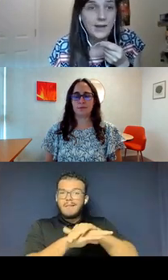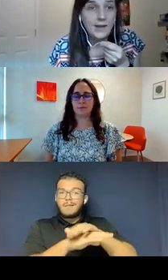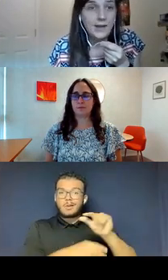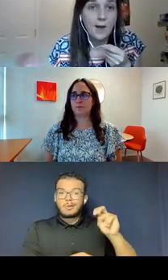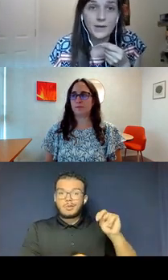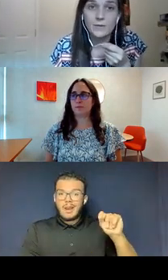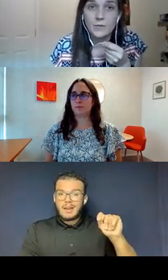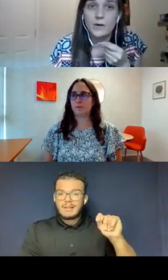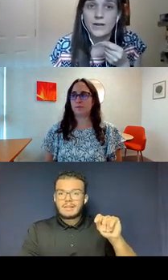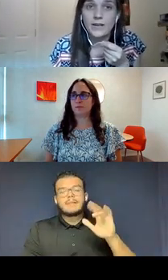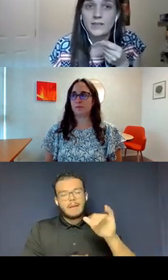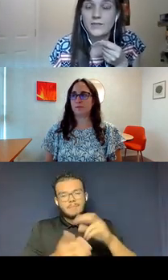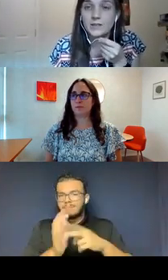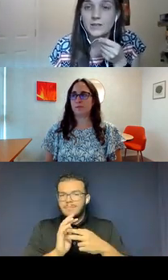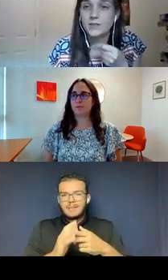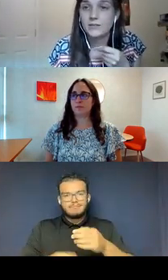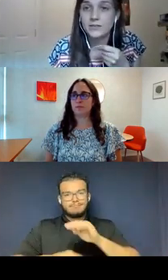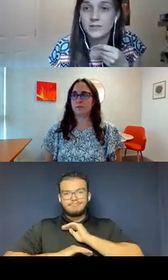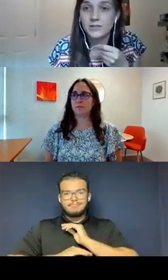not be reported in the victim services section.